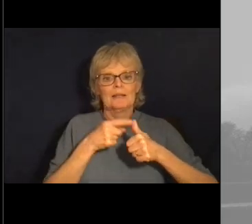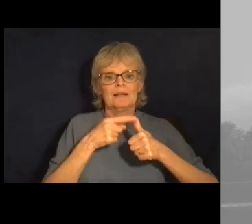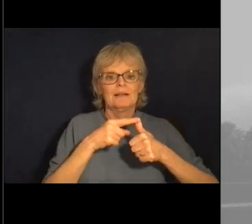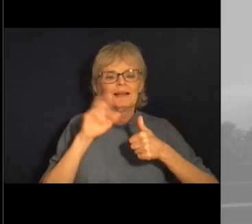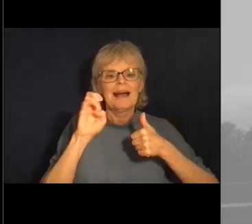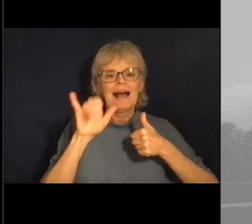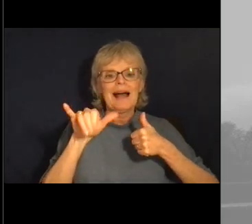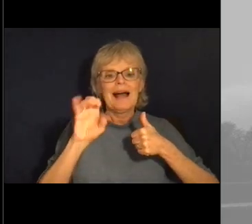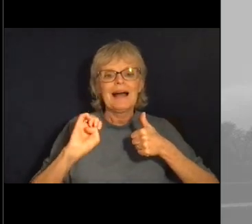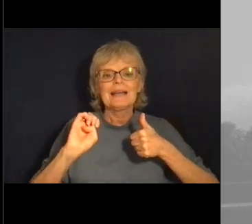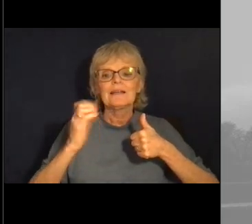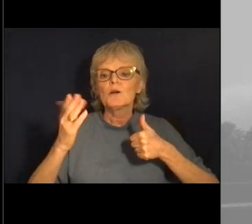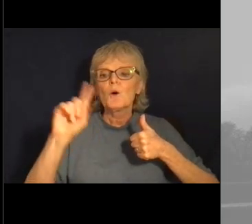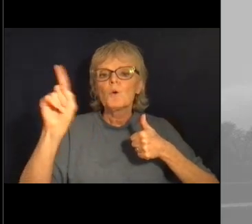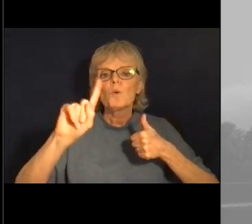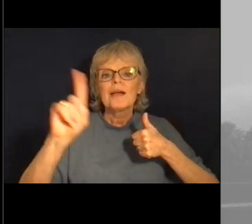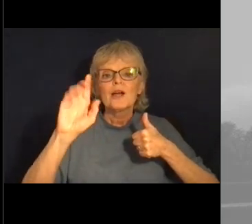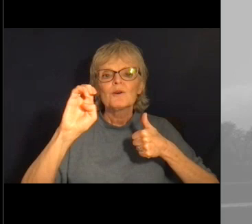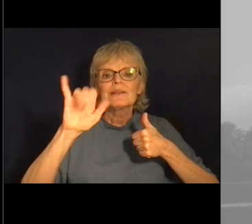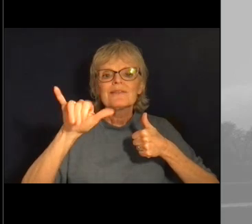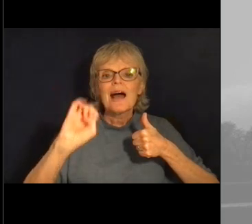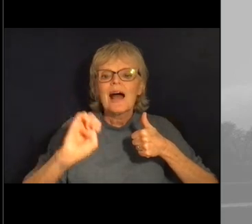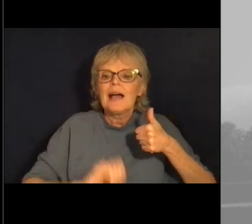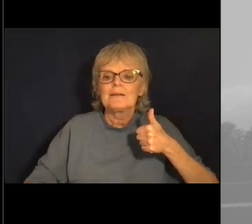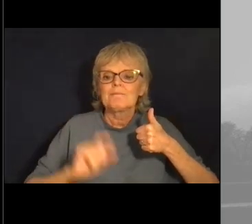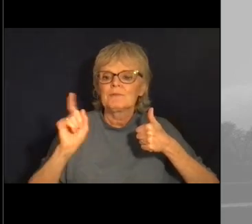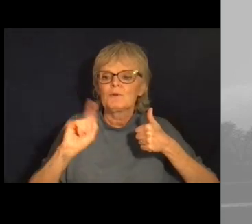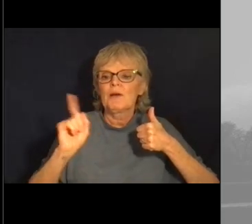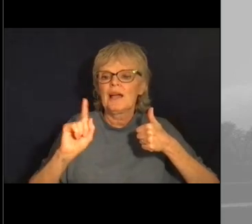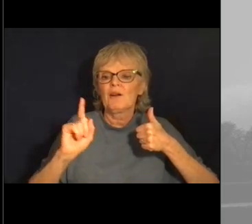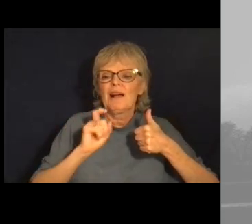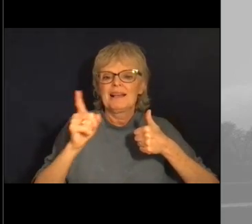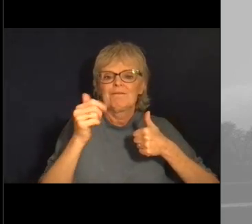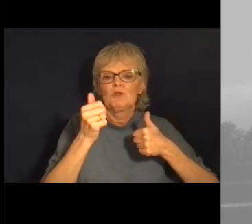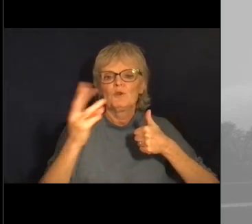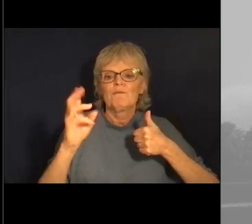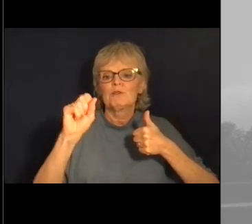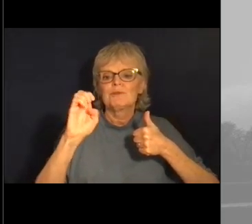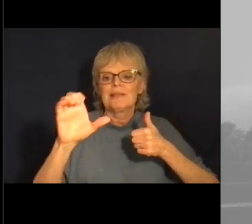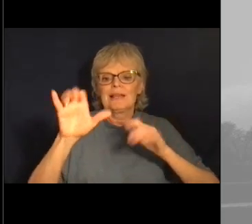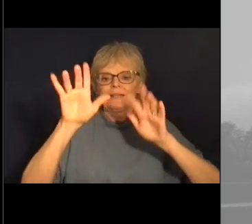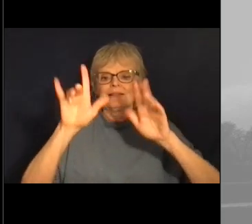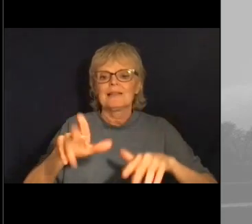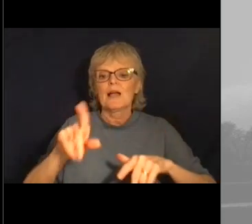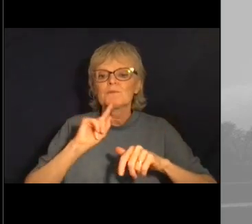Can anybody tell me where the eye of the hurricane would be? And I'll give you a few seconds to type those answers into the chat box.